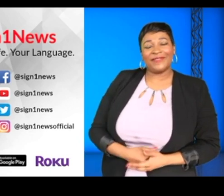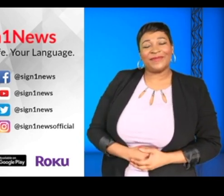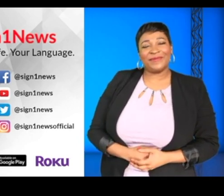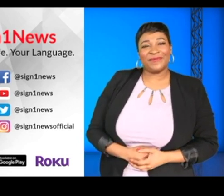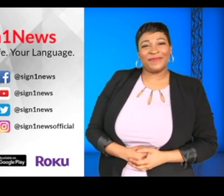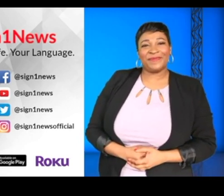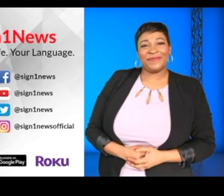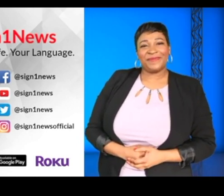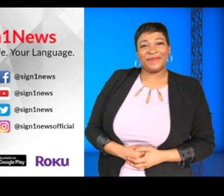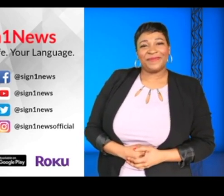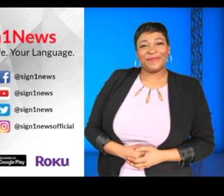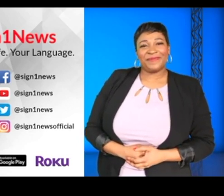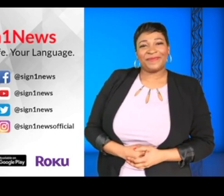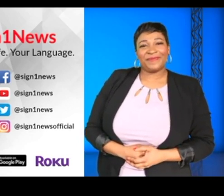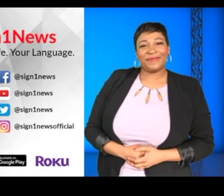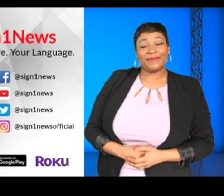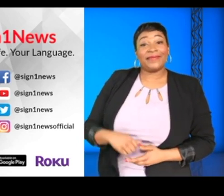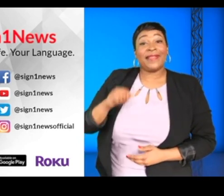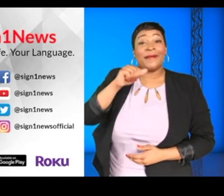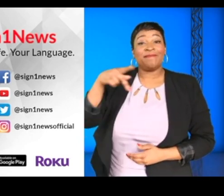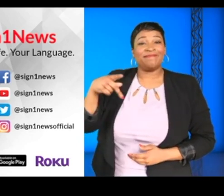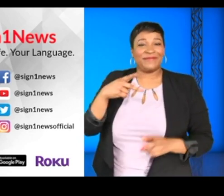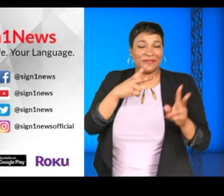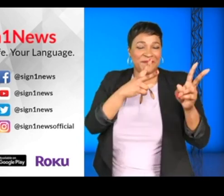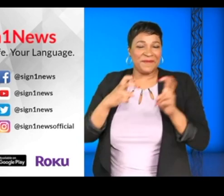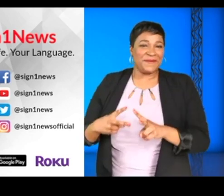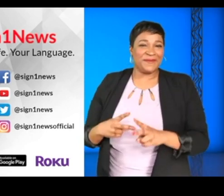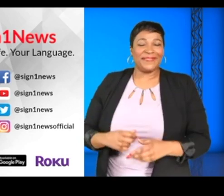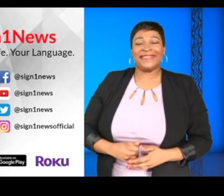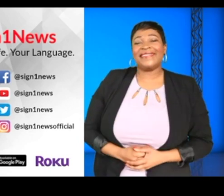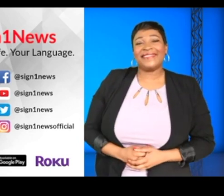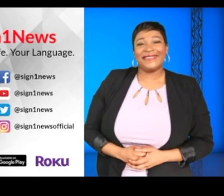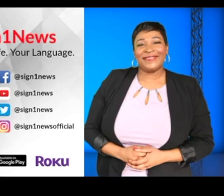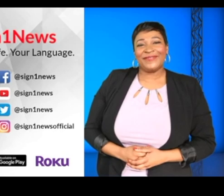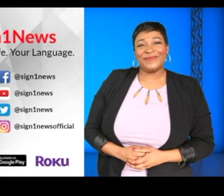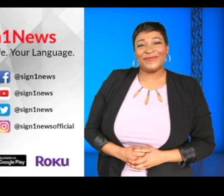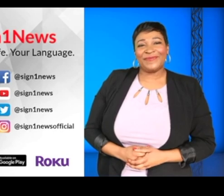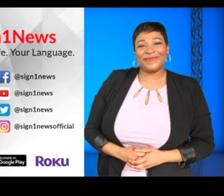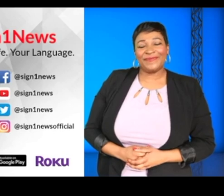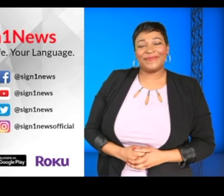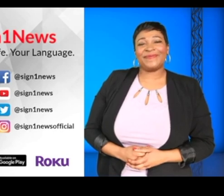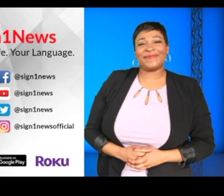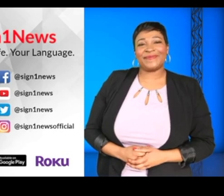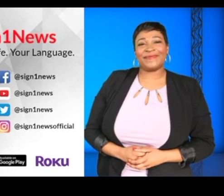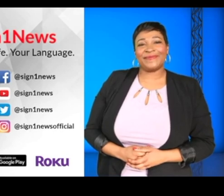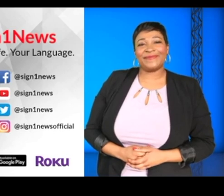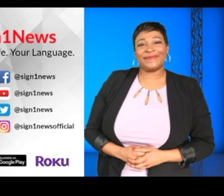Remember to follow us on all of our social media platforms and be sure to download our